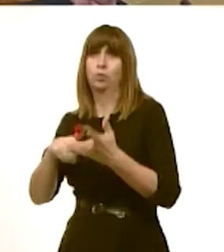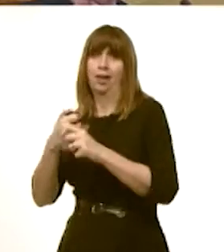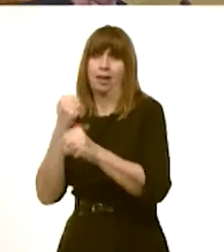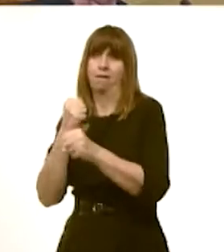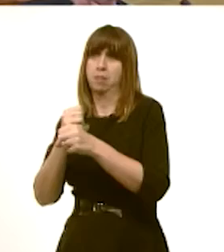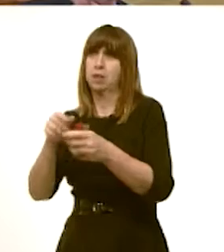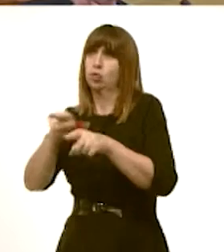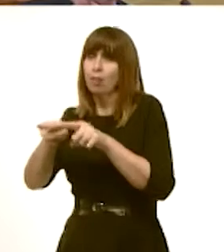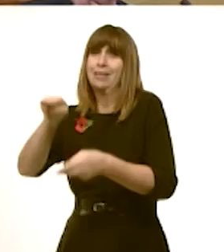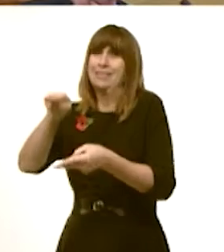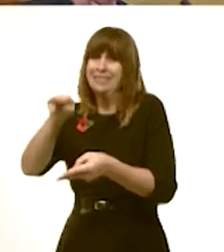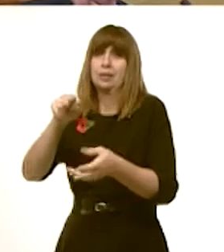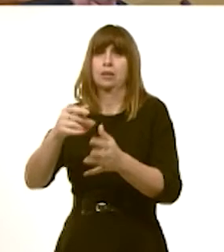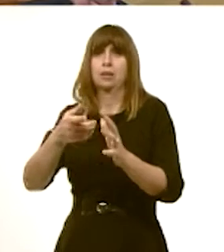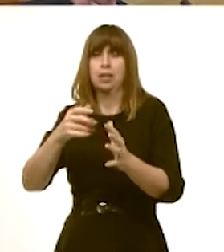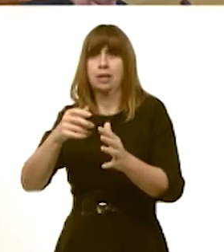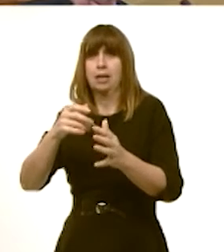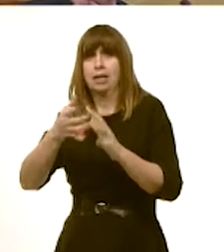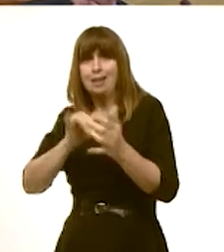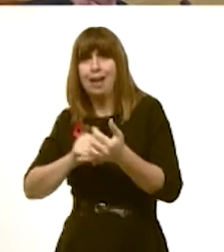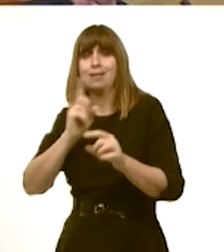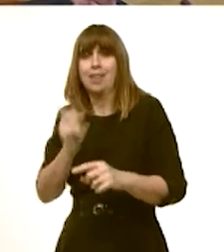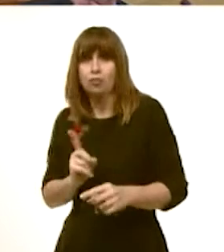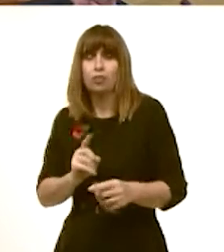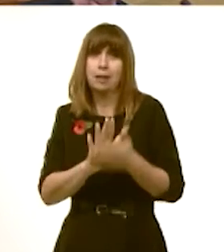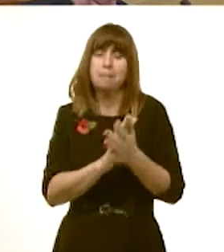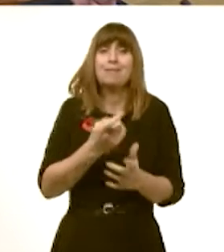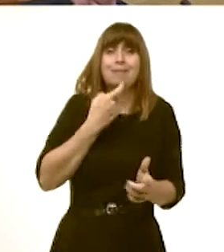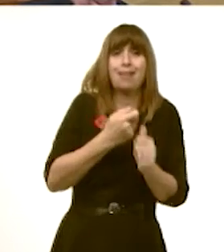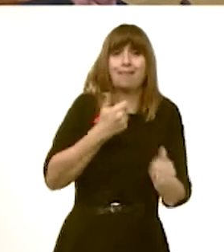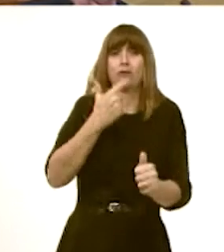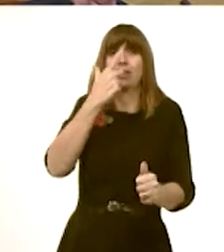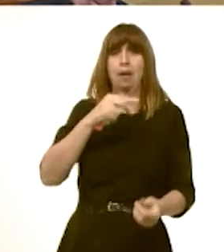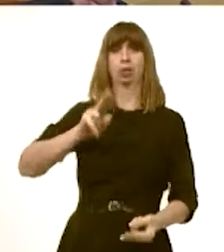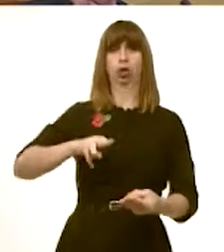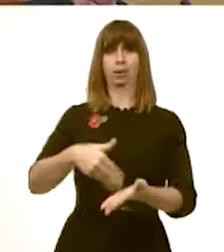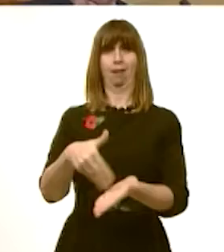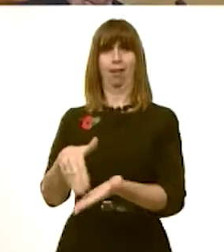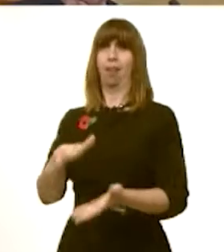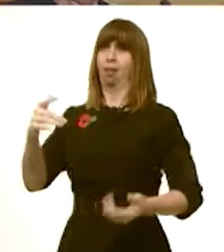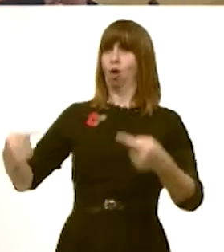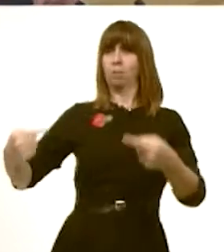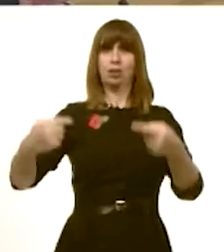competitive as other plants elsewhere in Europe. That isnít the case, sadly, at the moment.